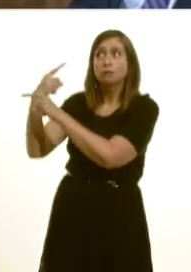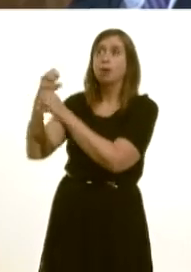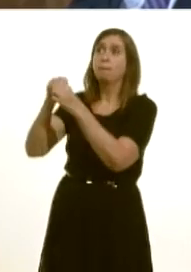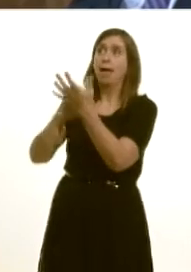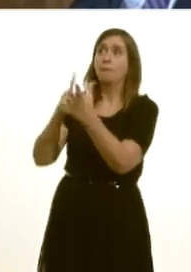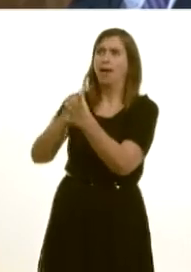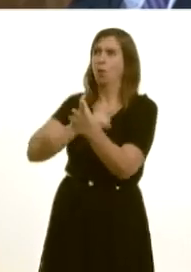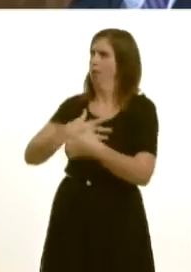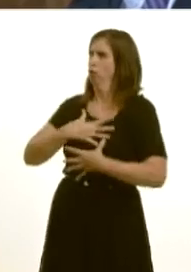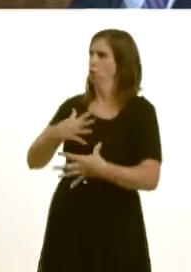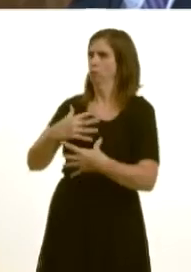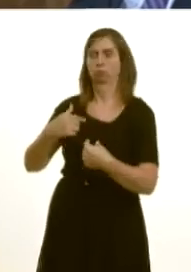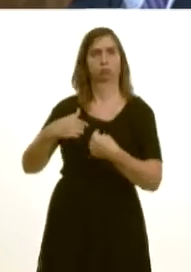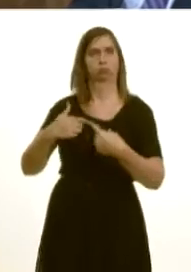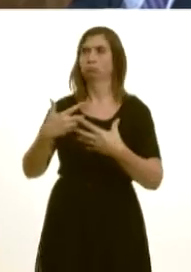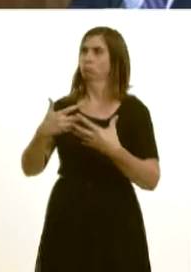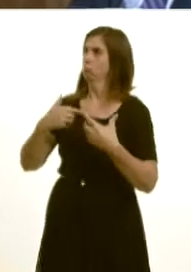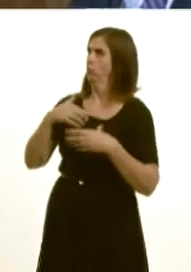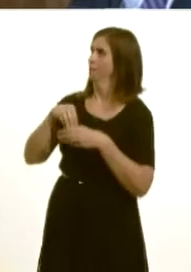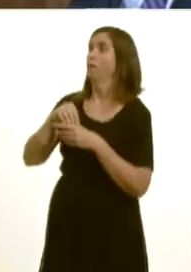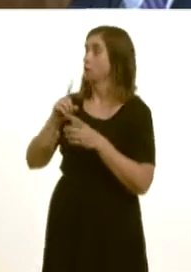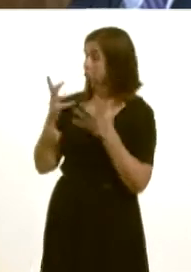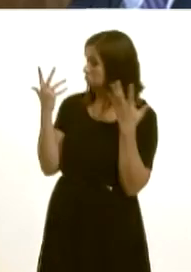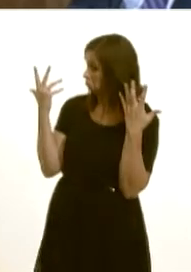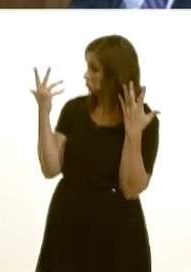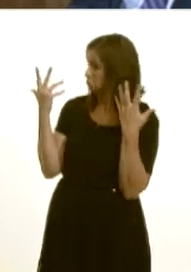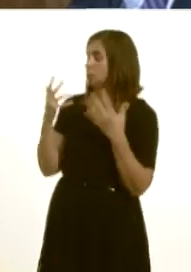discussions. However, those discussions must continue. If there are concerns about complaints